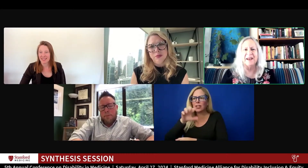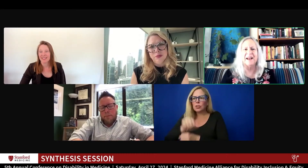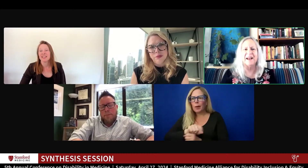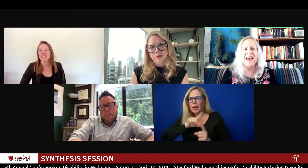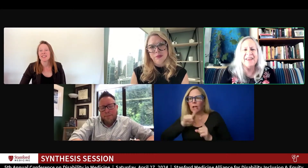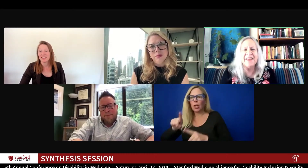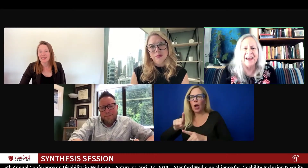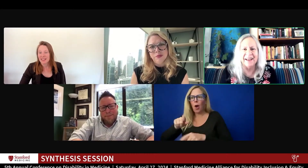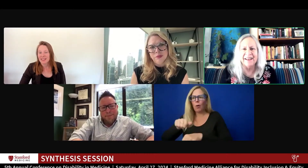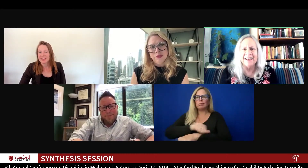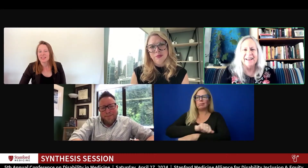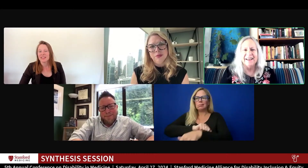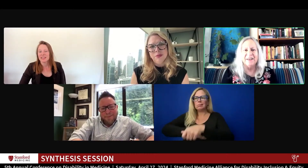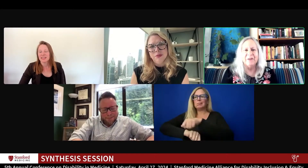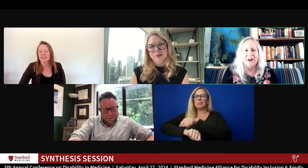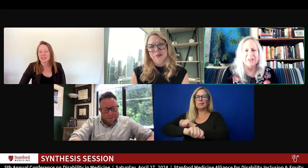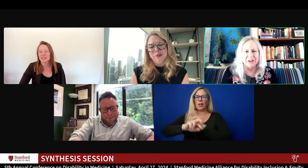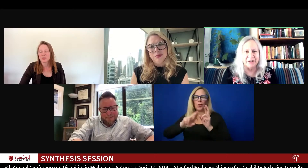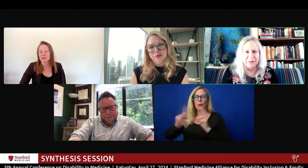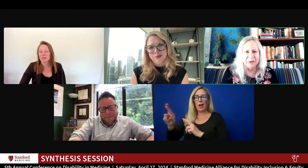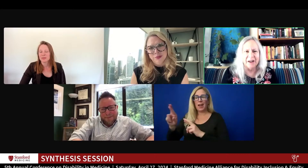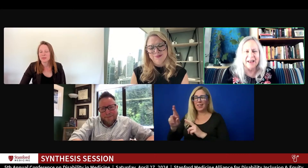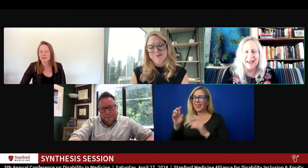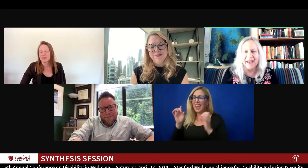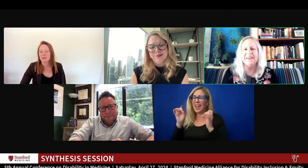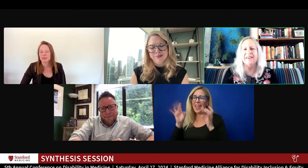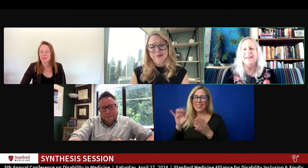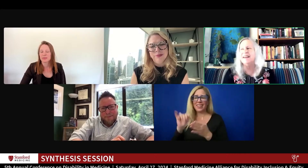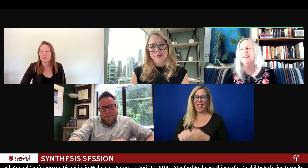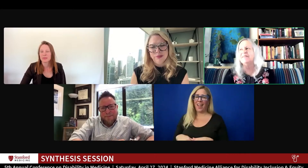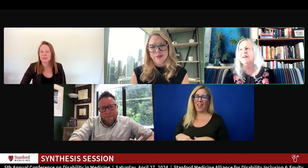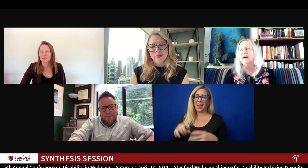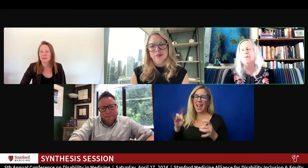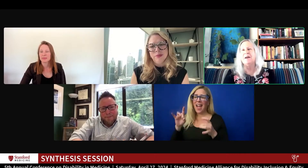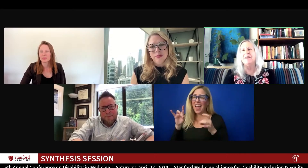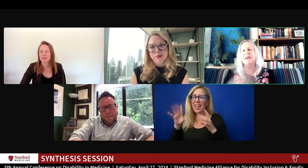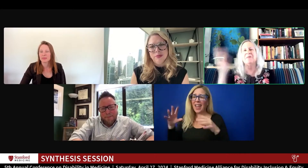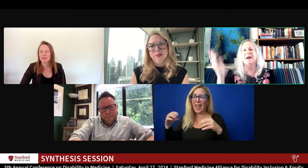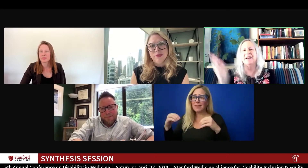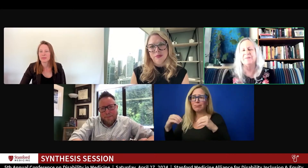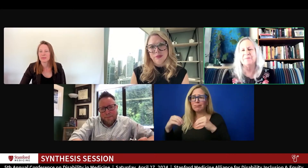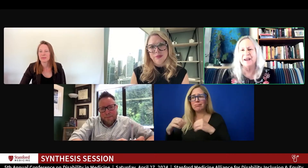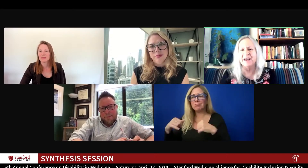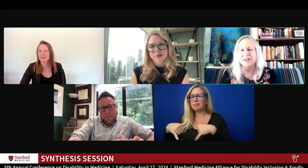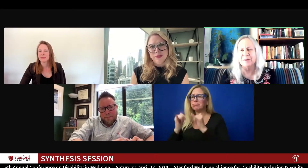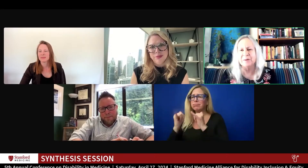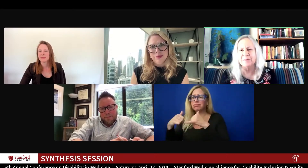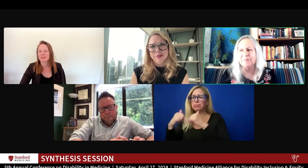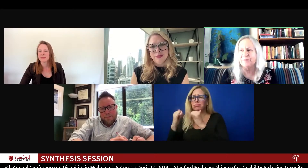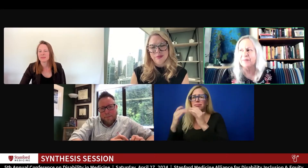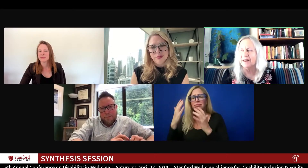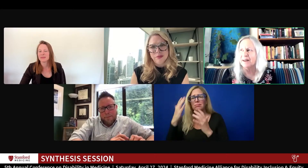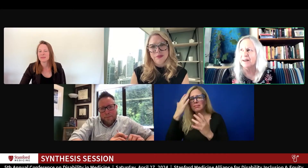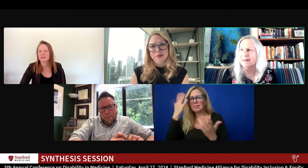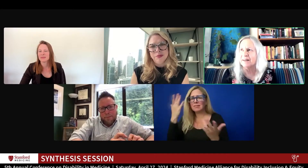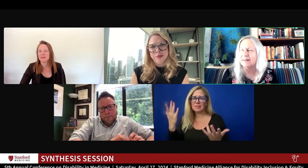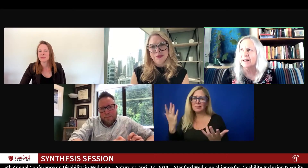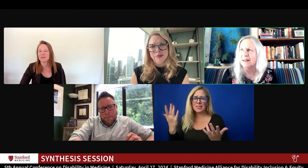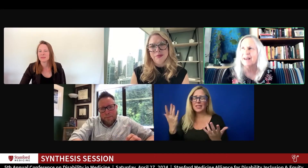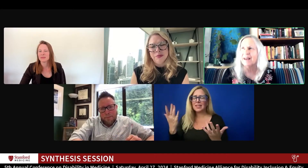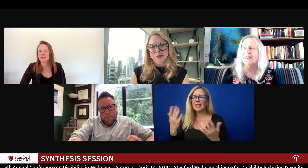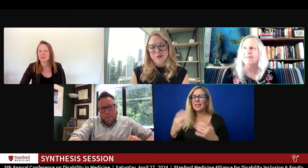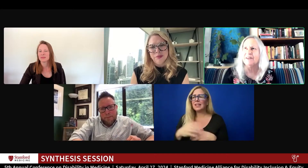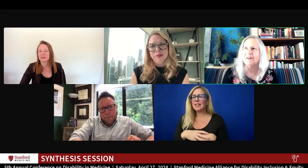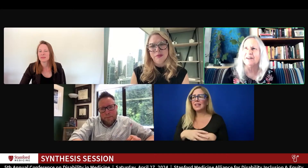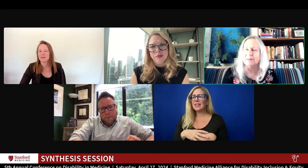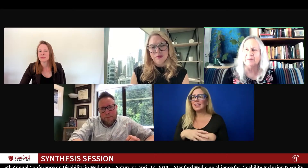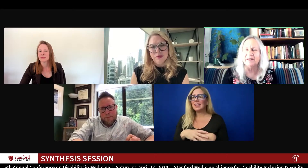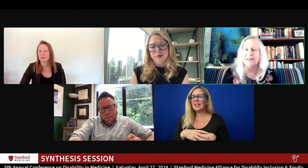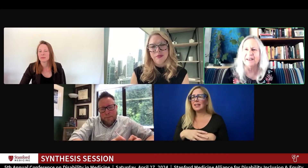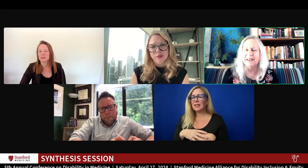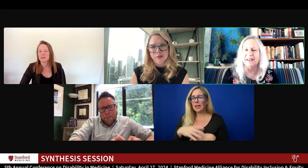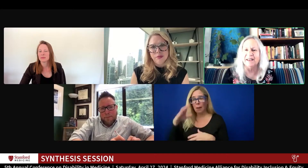and I hate that. We all do, we all hate, and then my husband had a very debilitating